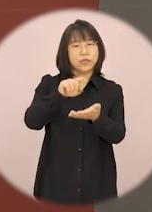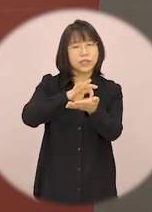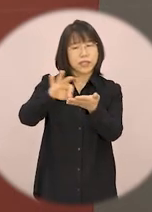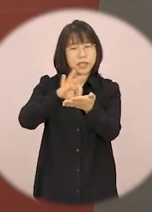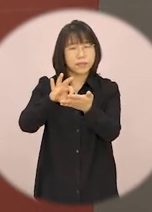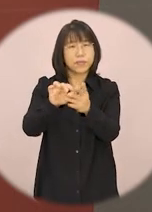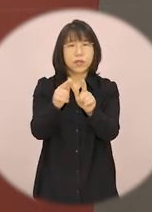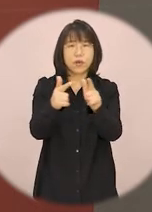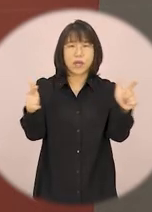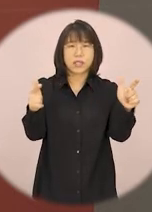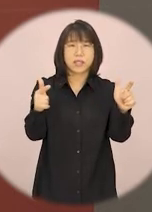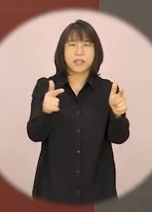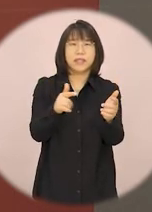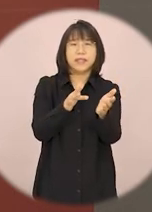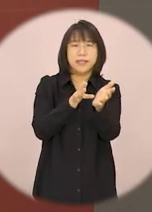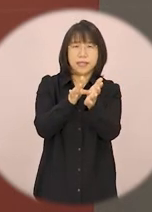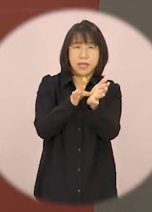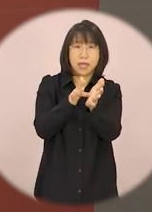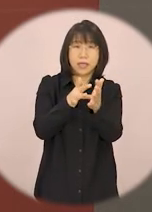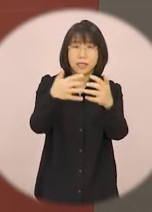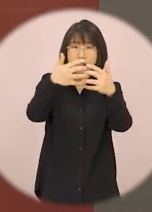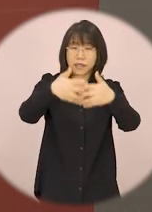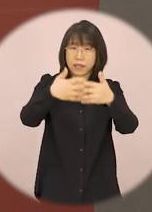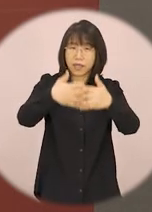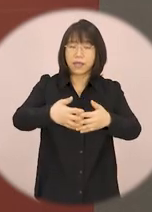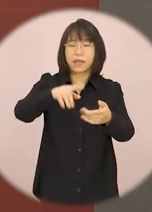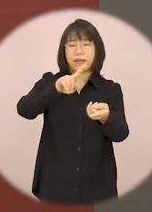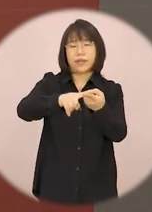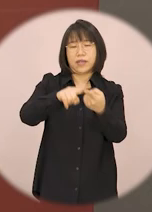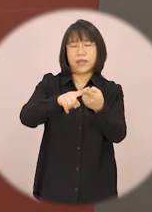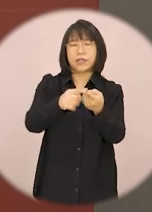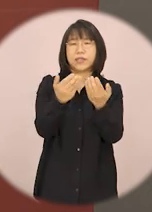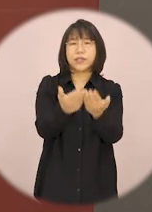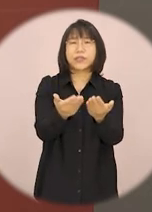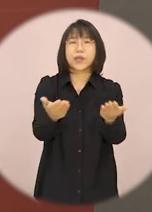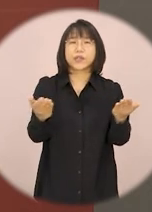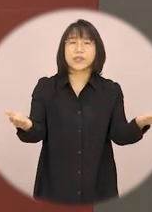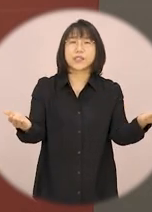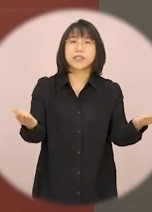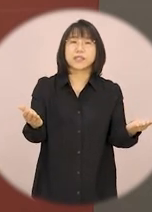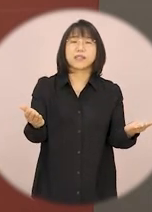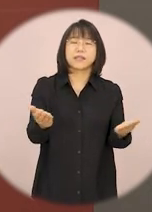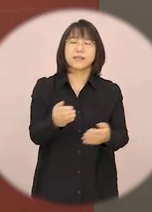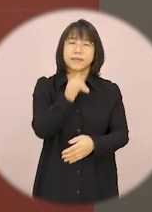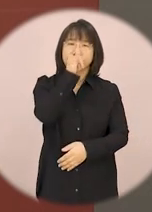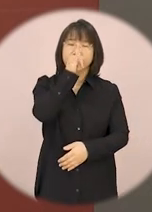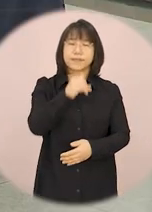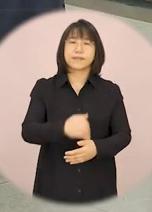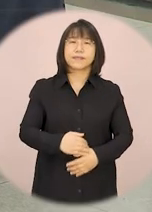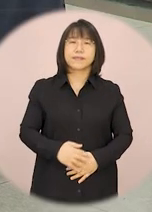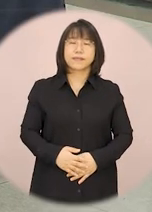based on the medicinal materials in Dongui Bogam.